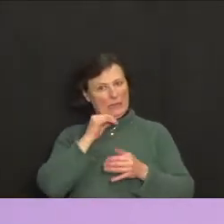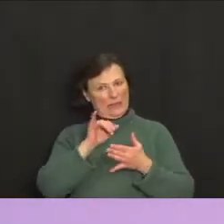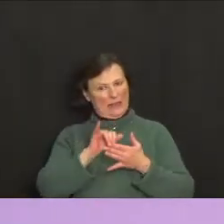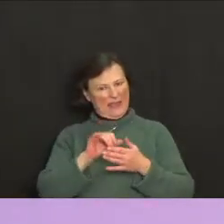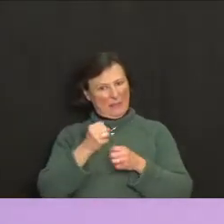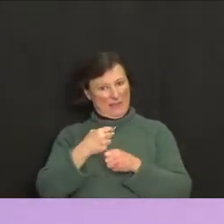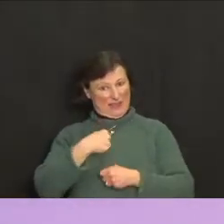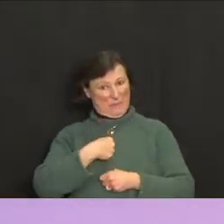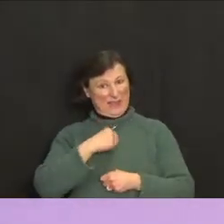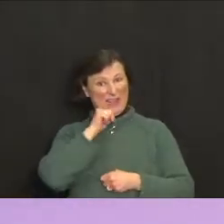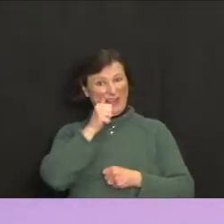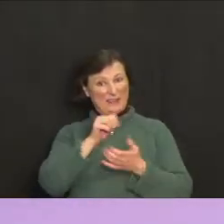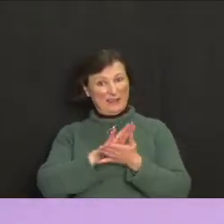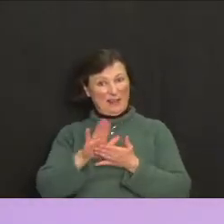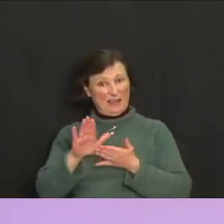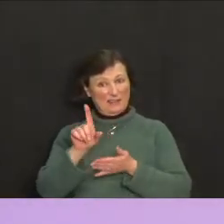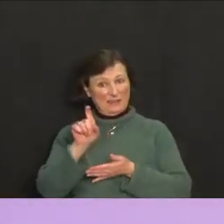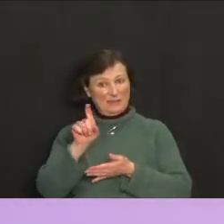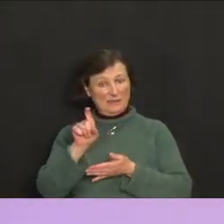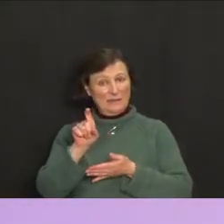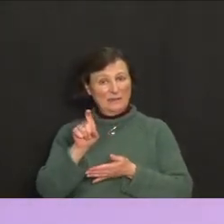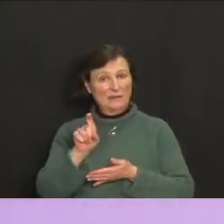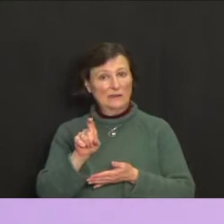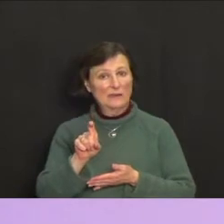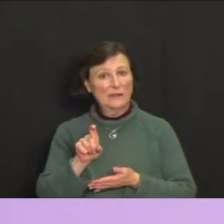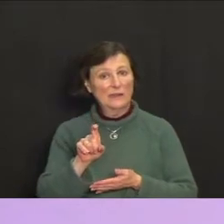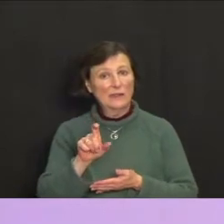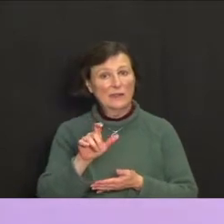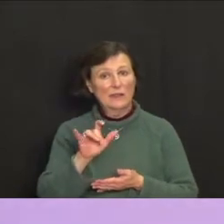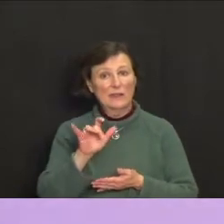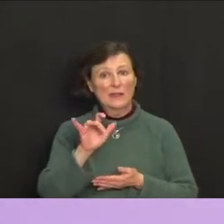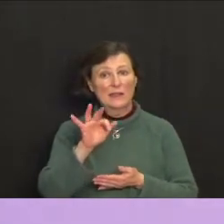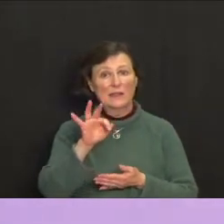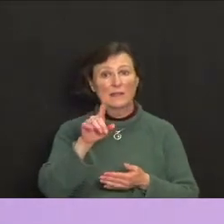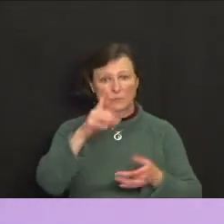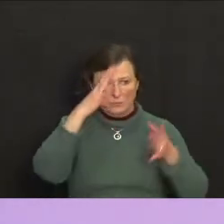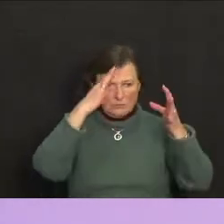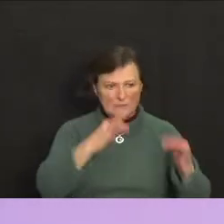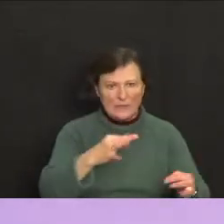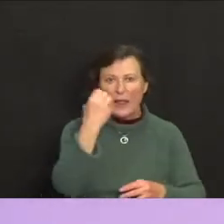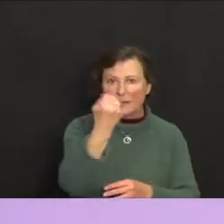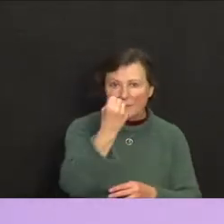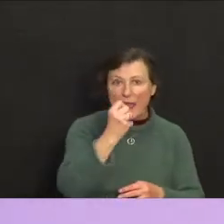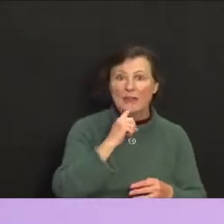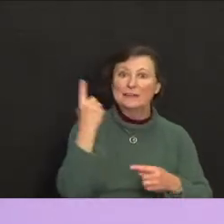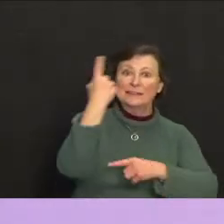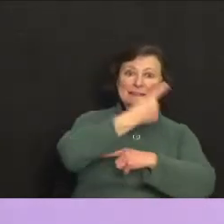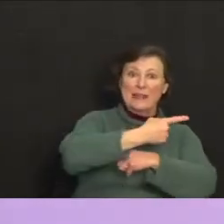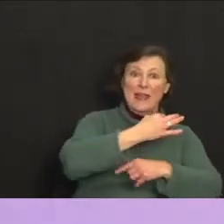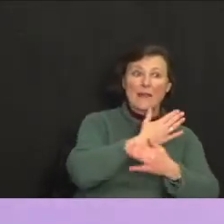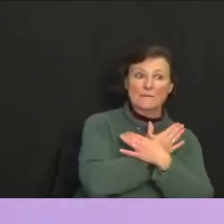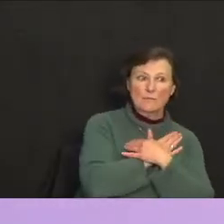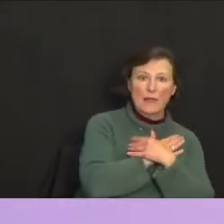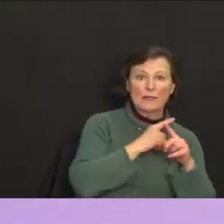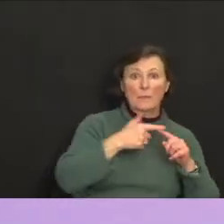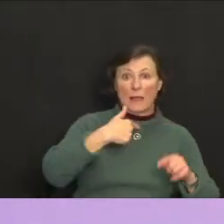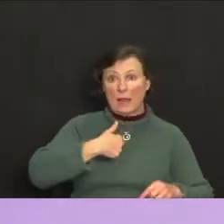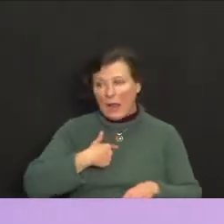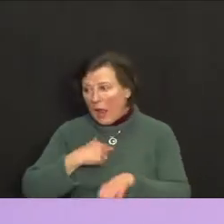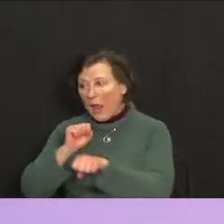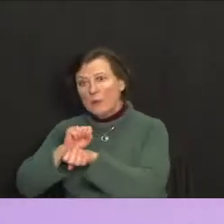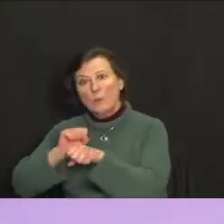unclean? If you consecrate Saturday as a day of rest but I work to get the crops in does that